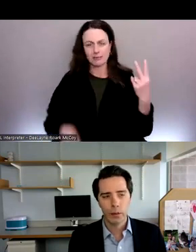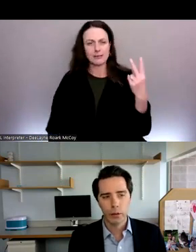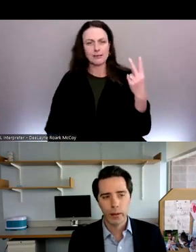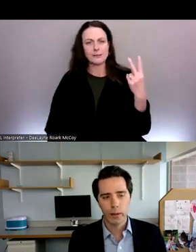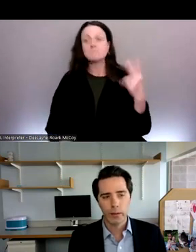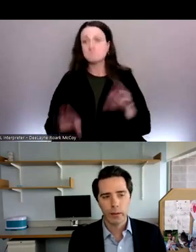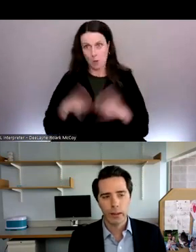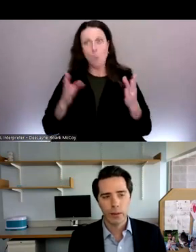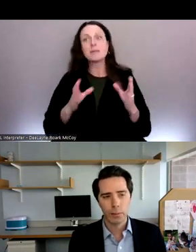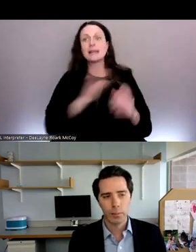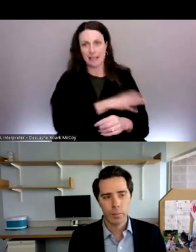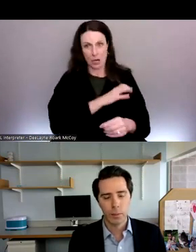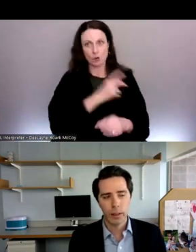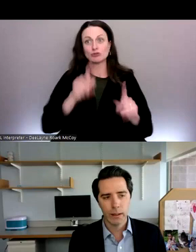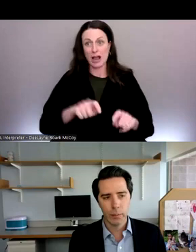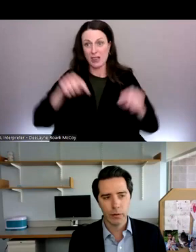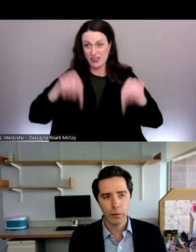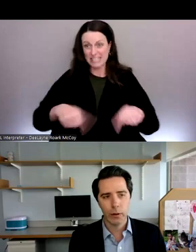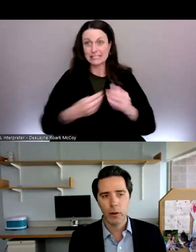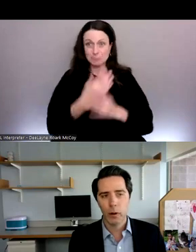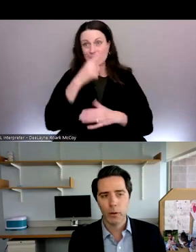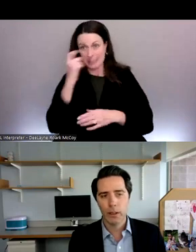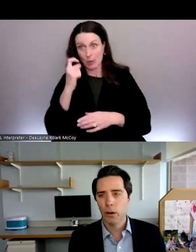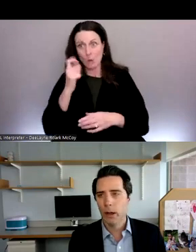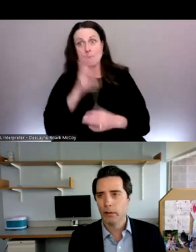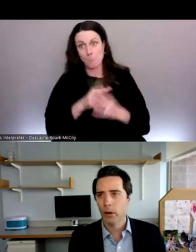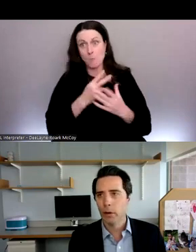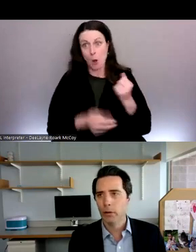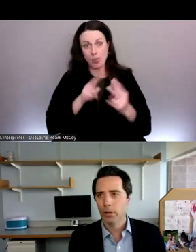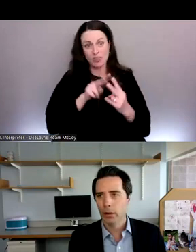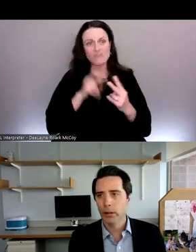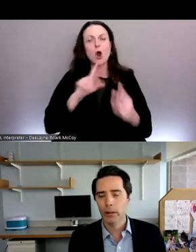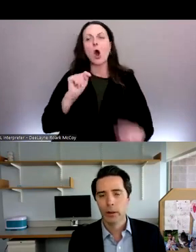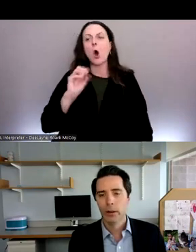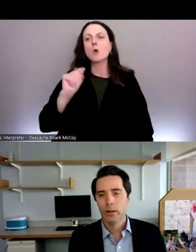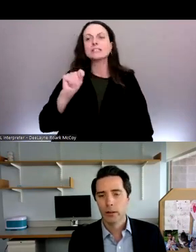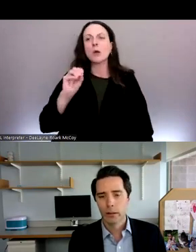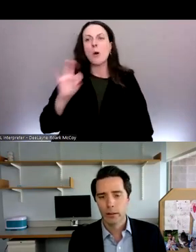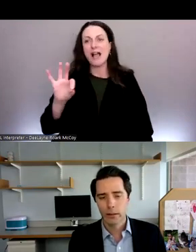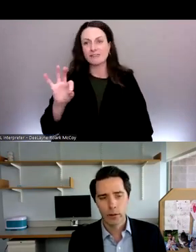clinical trials this spring and summer